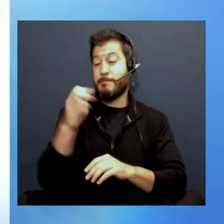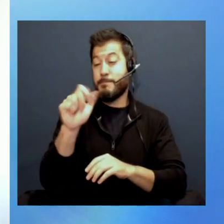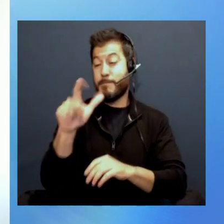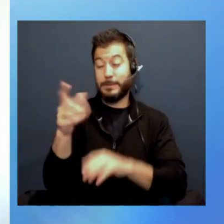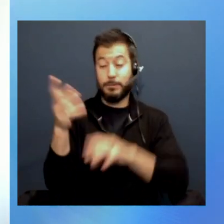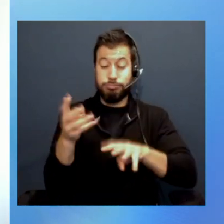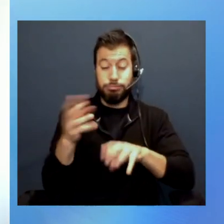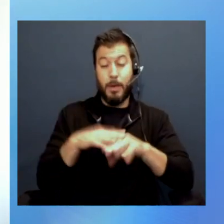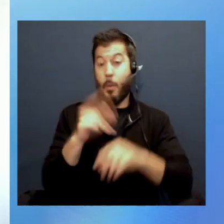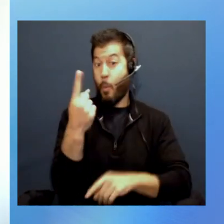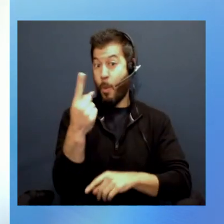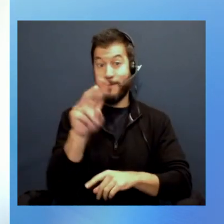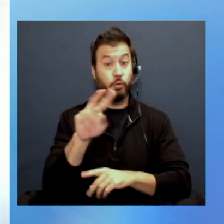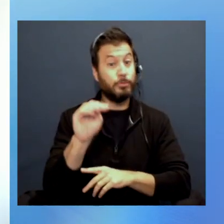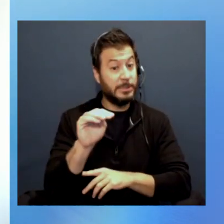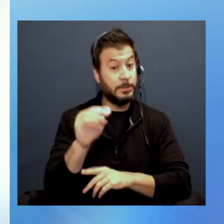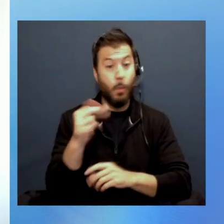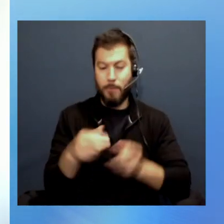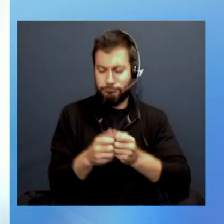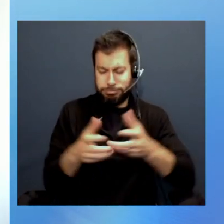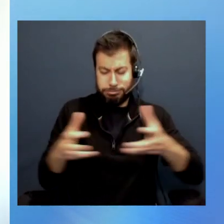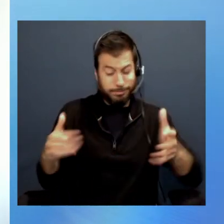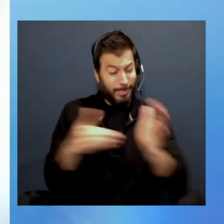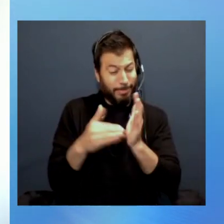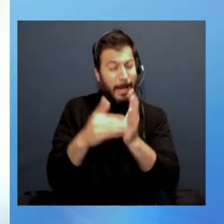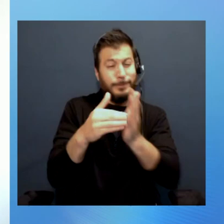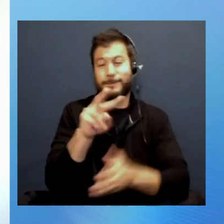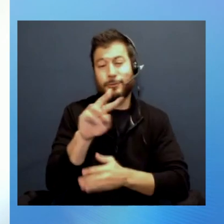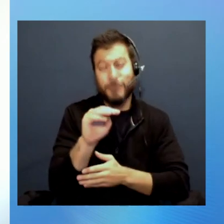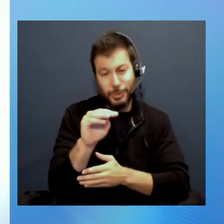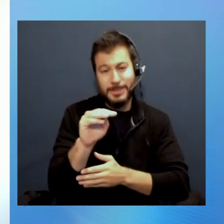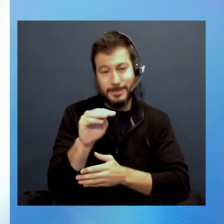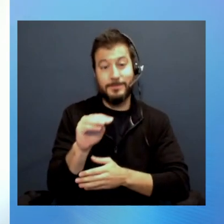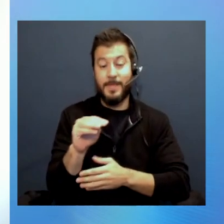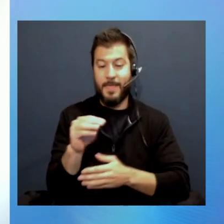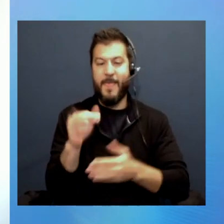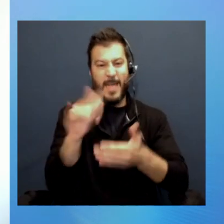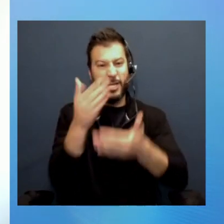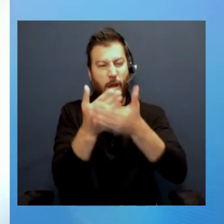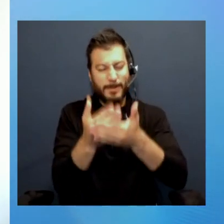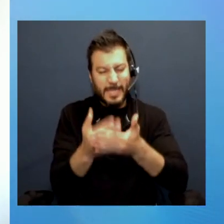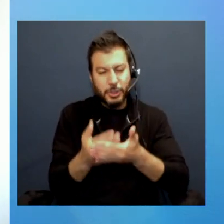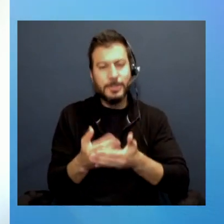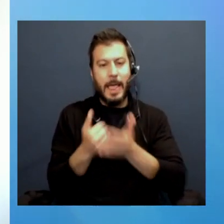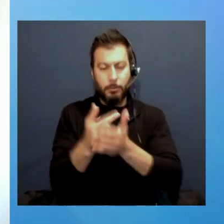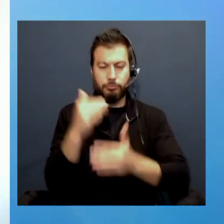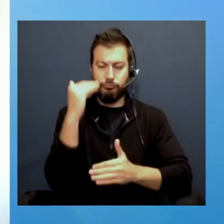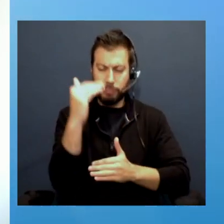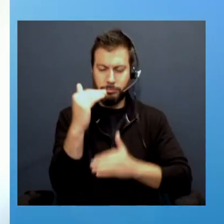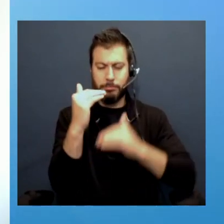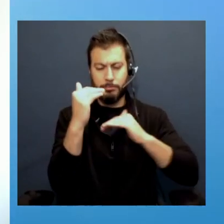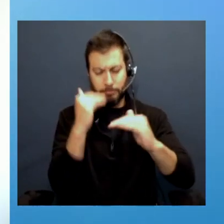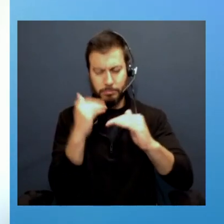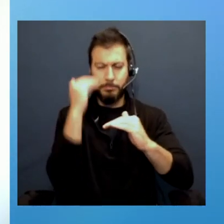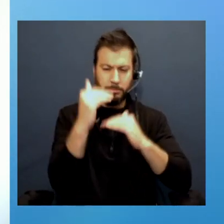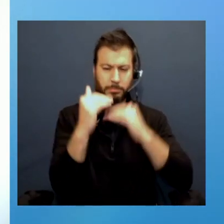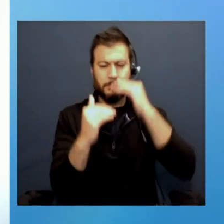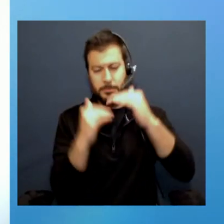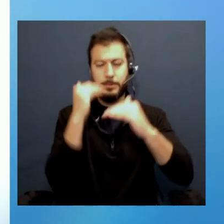a single virtual machine or scaled out to thousands. The documentation walks you through each step to manually set up pixel streaming in Azure,